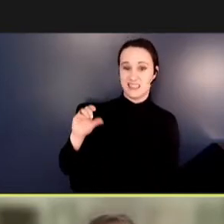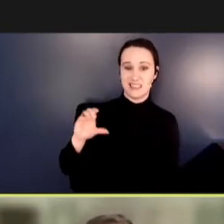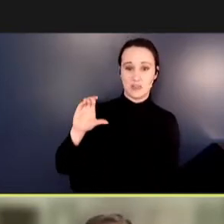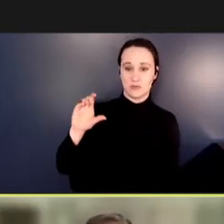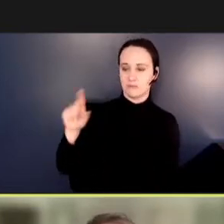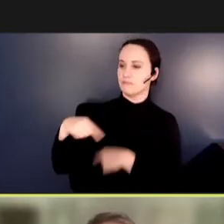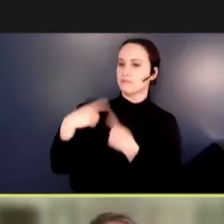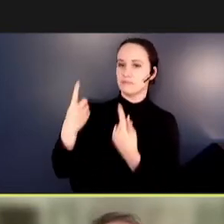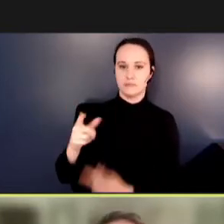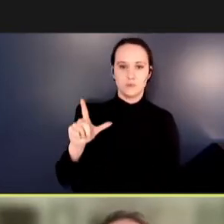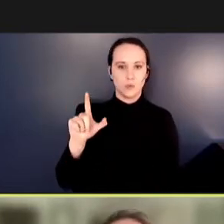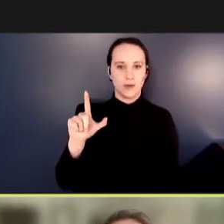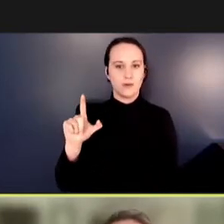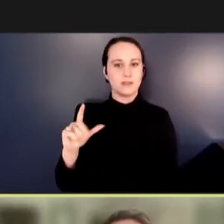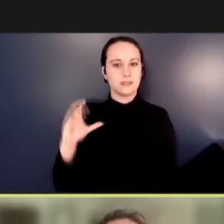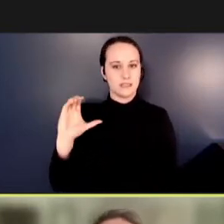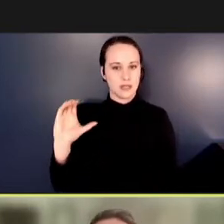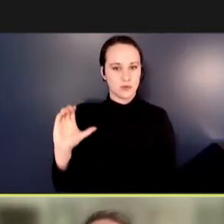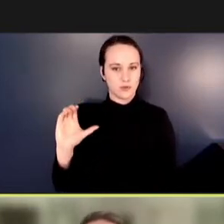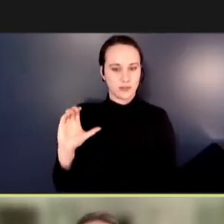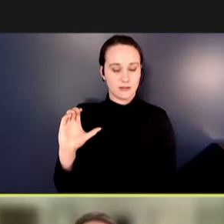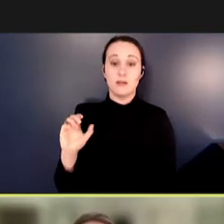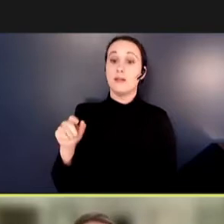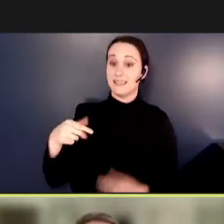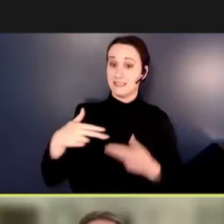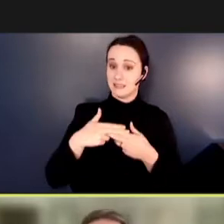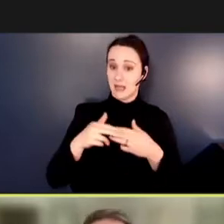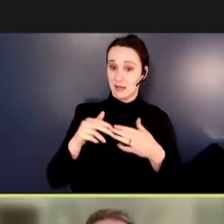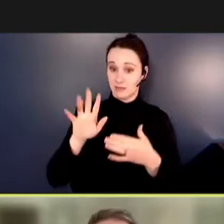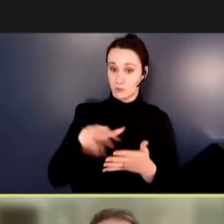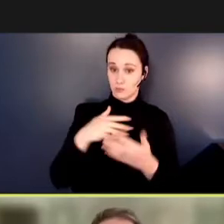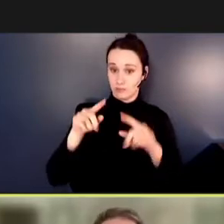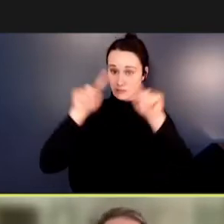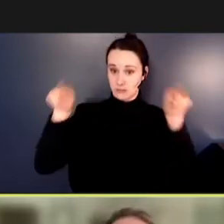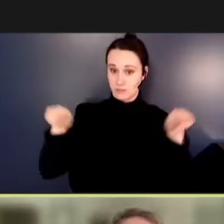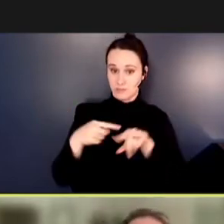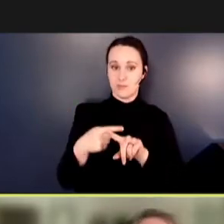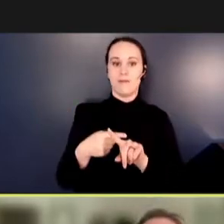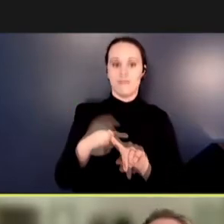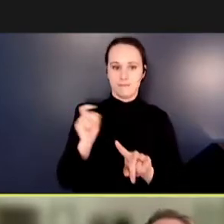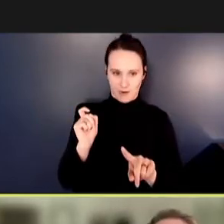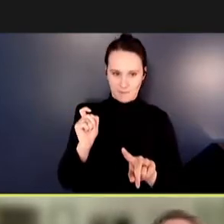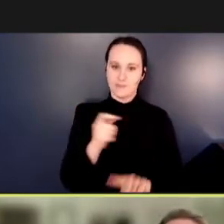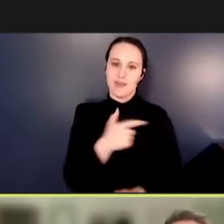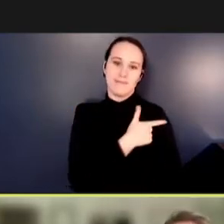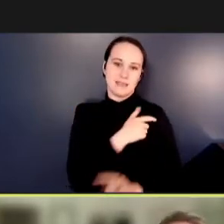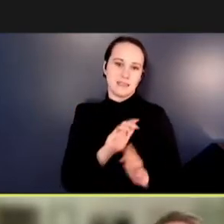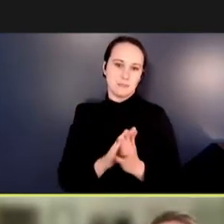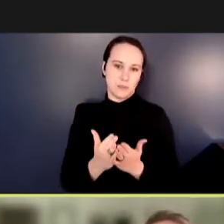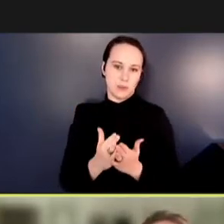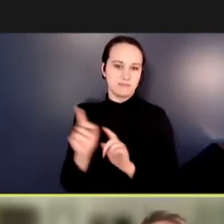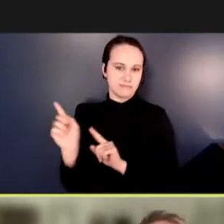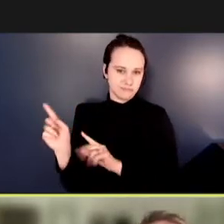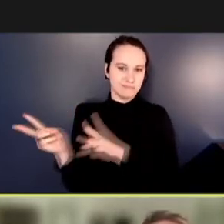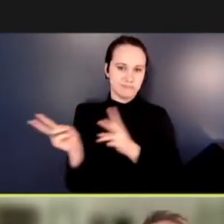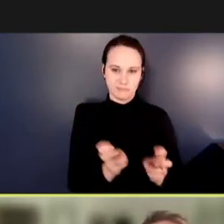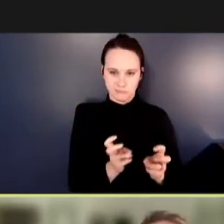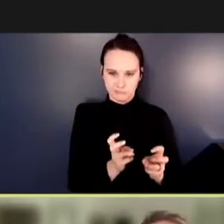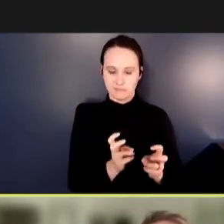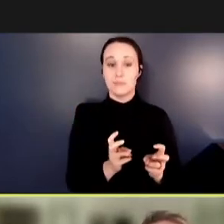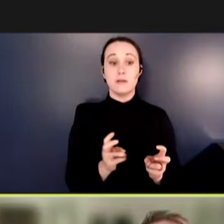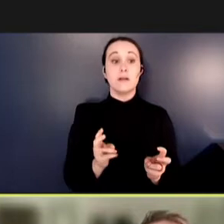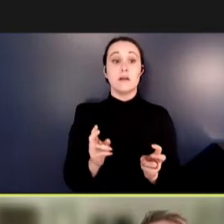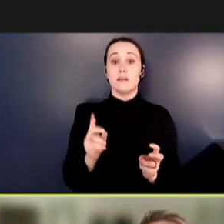this is a slide that's adapted from Stan Plotkin's vaccine book. And even in the first couple decades